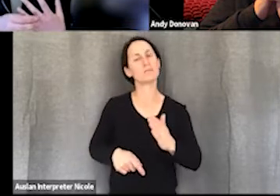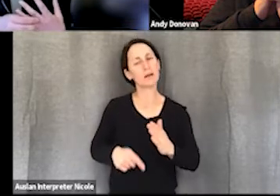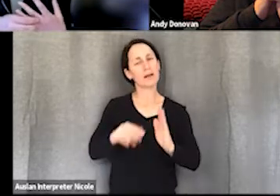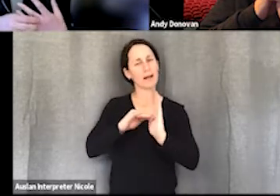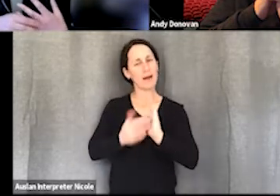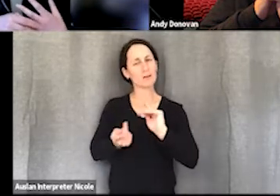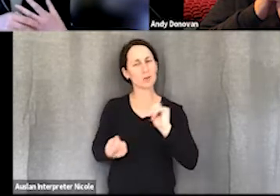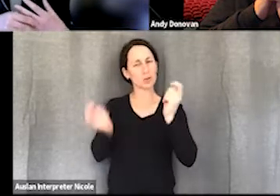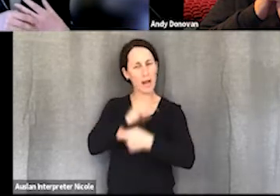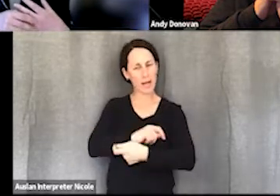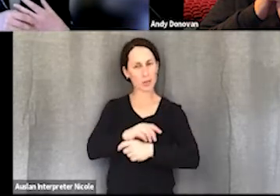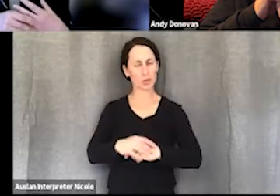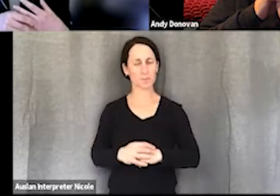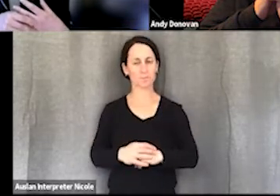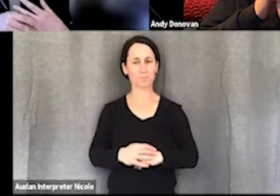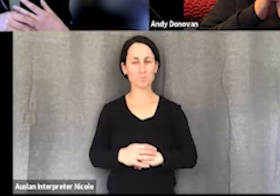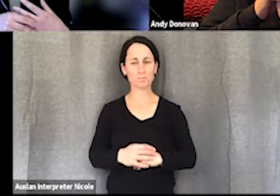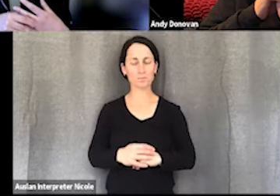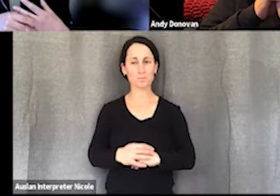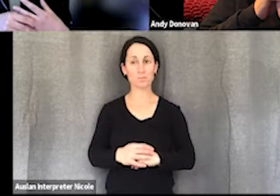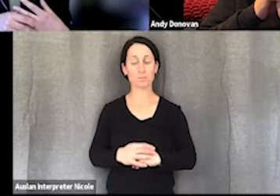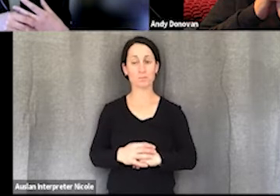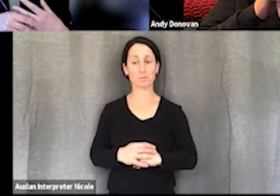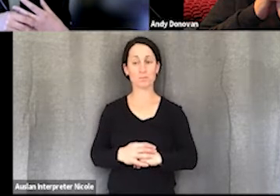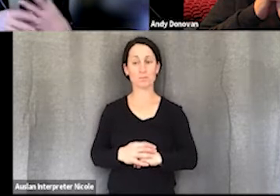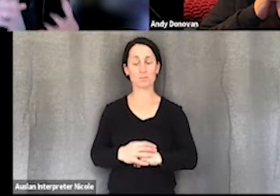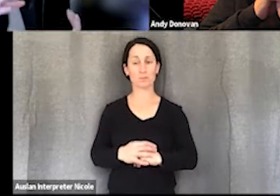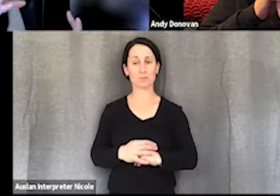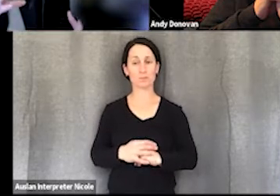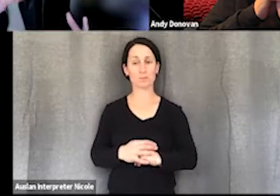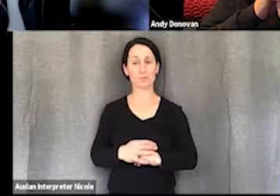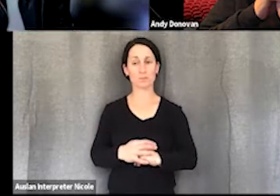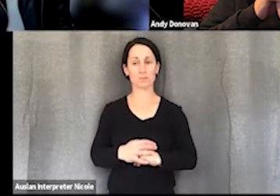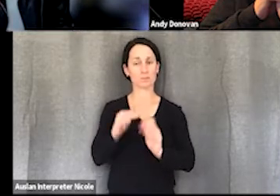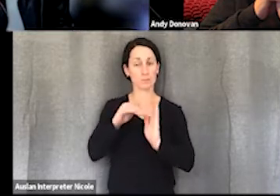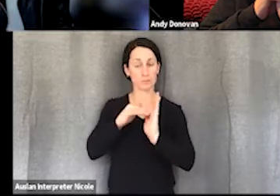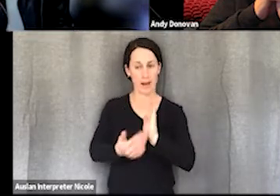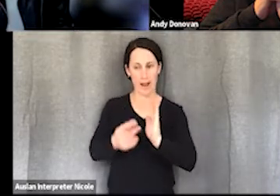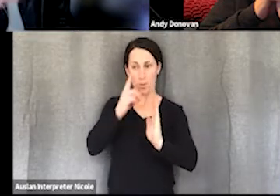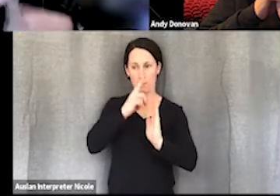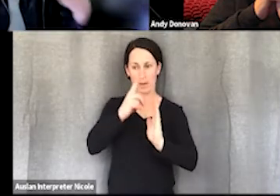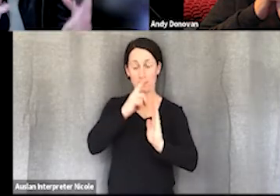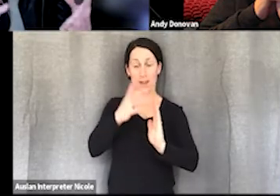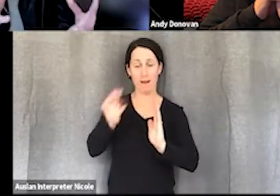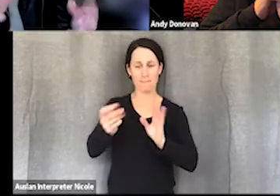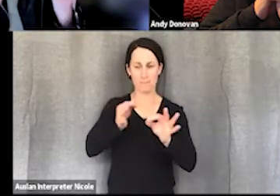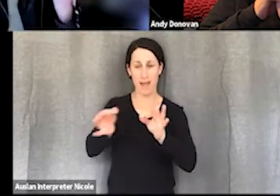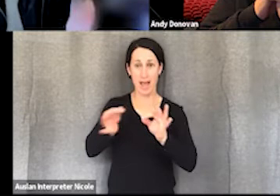So basically people are tending to make plans now for what they hope will be the post